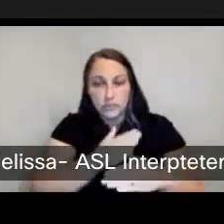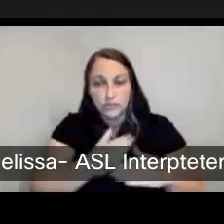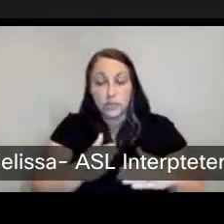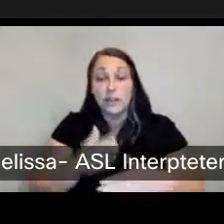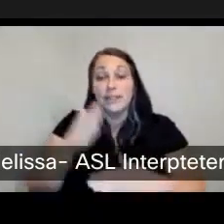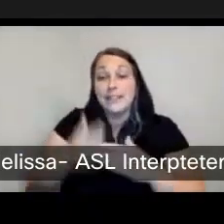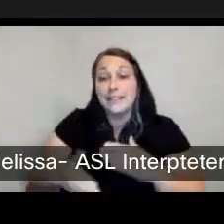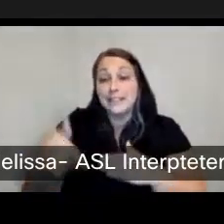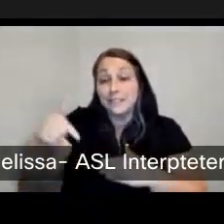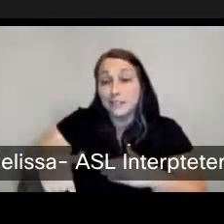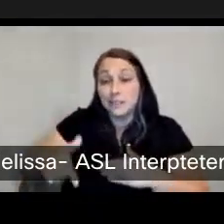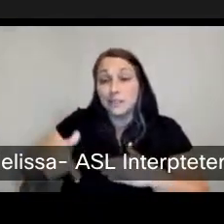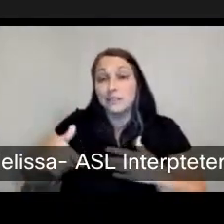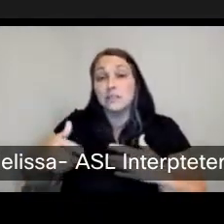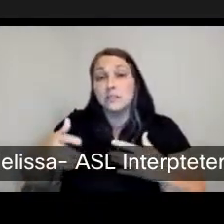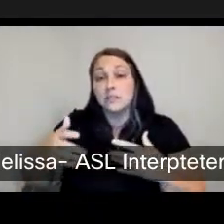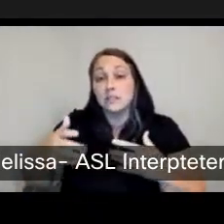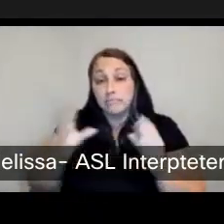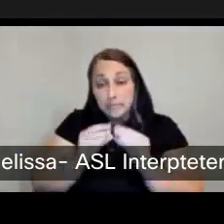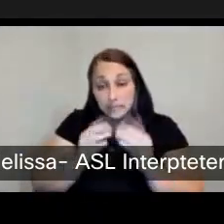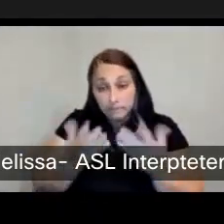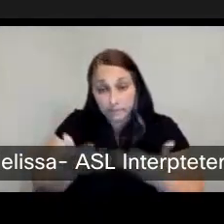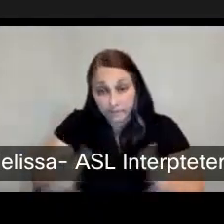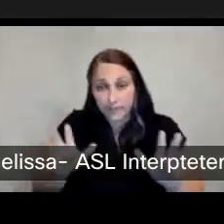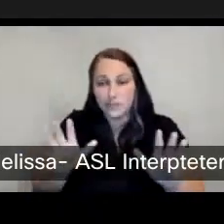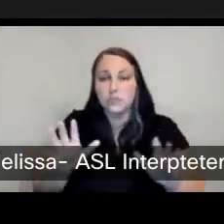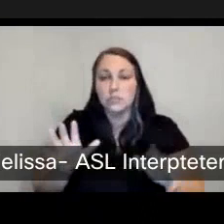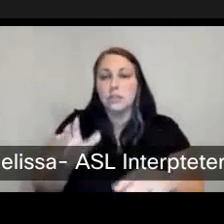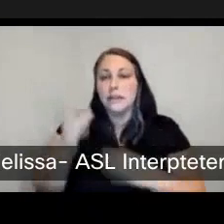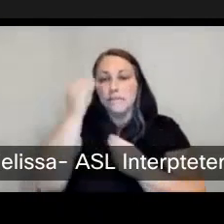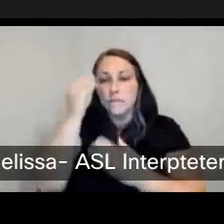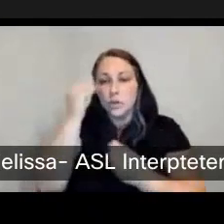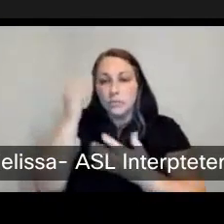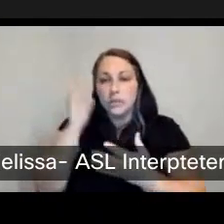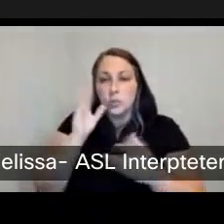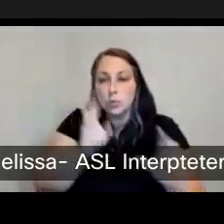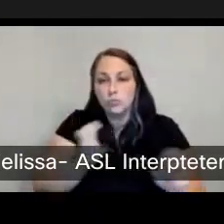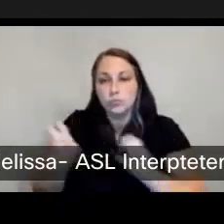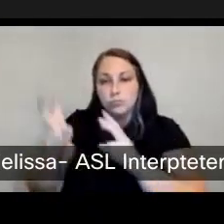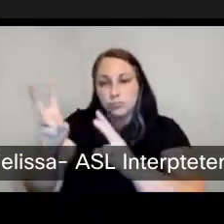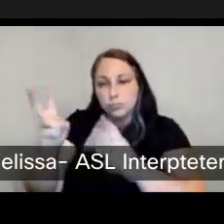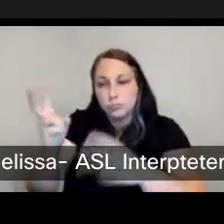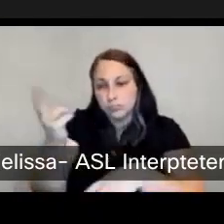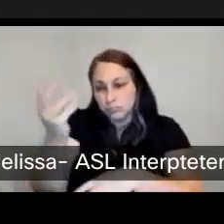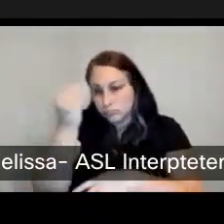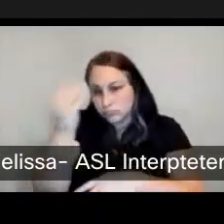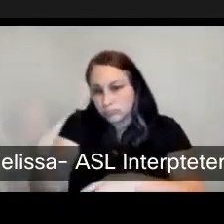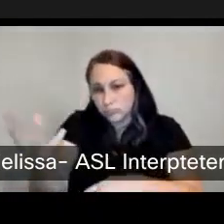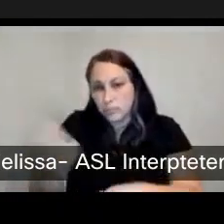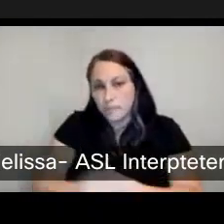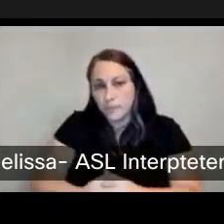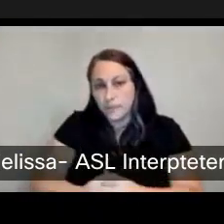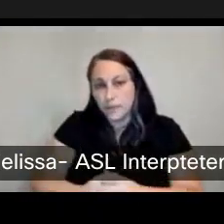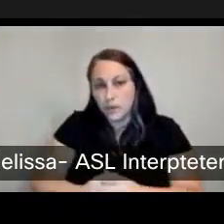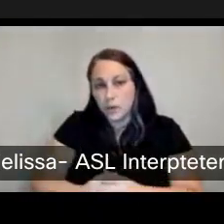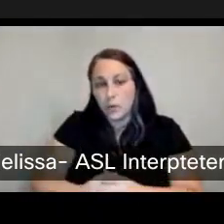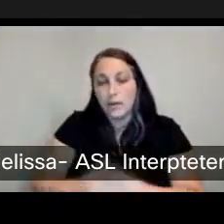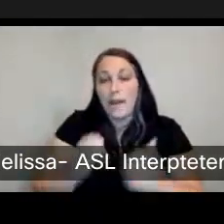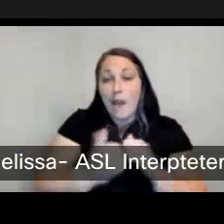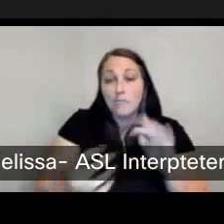information that the team will provide uh for myself as well as a colleague and I'll speak